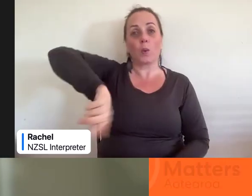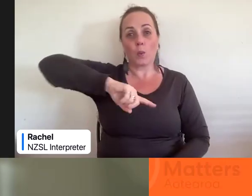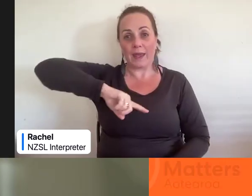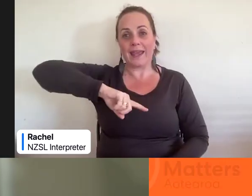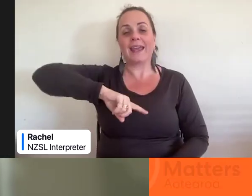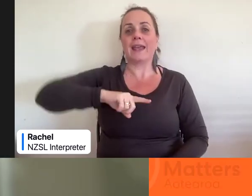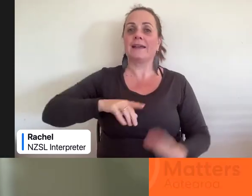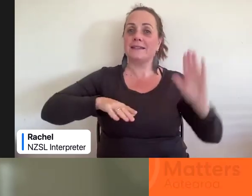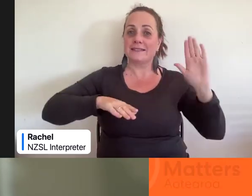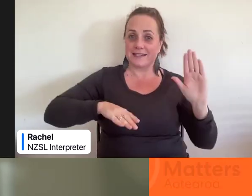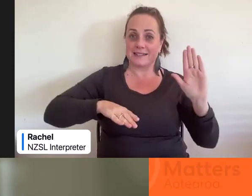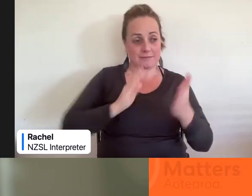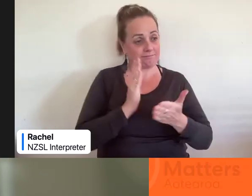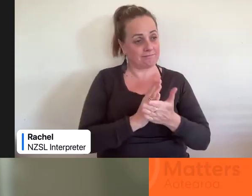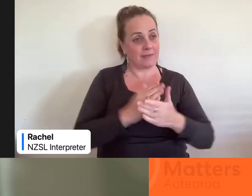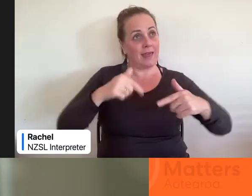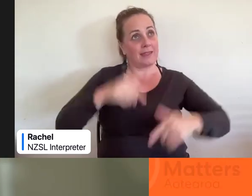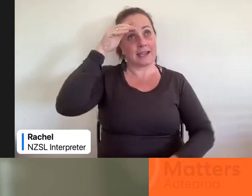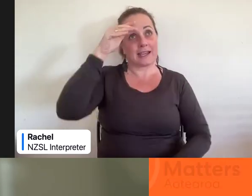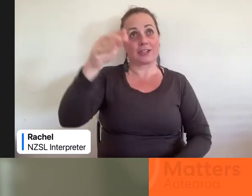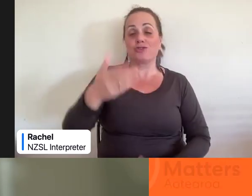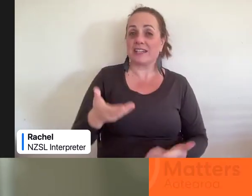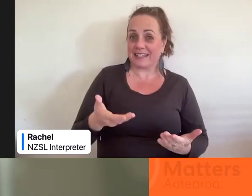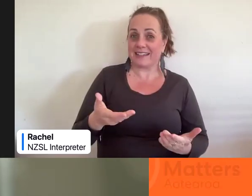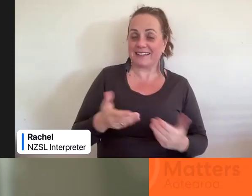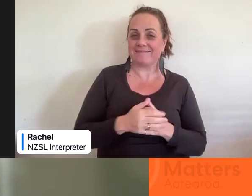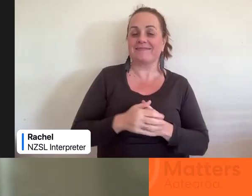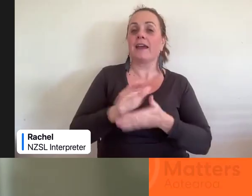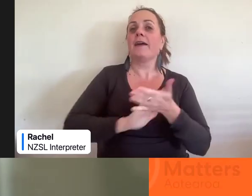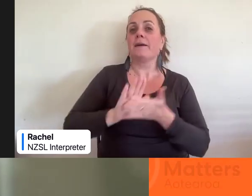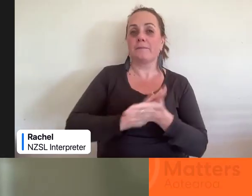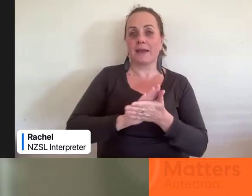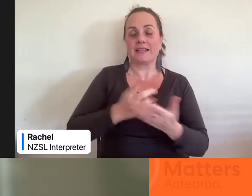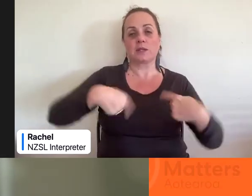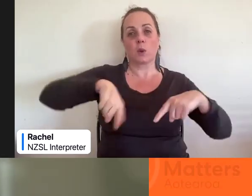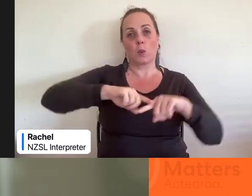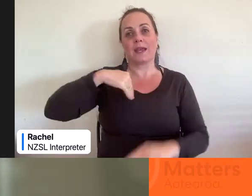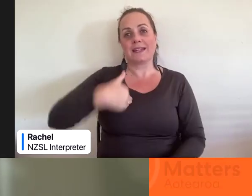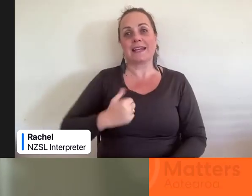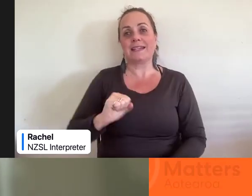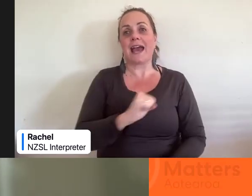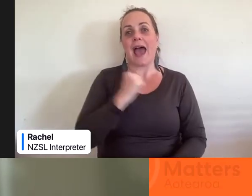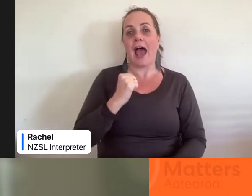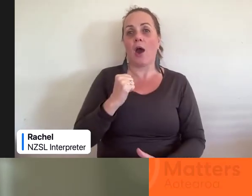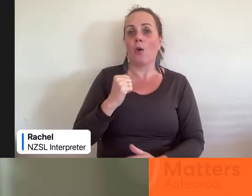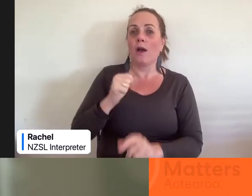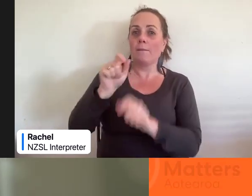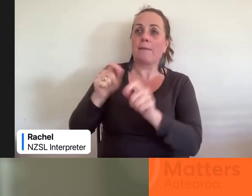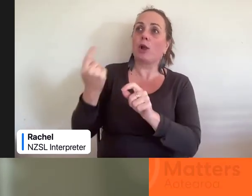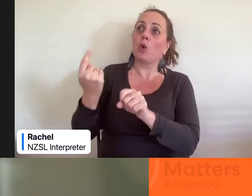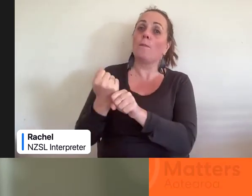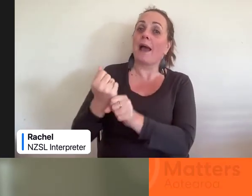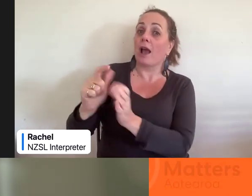citizens of this country. We therefore require our legislators, our government politicians,